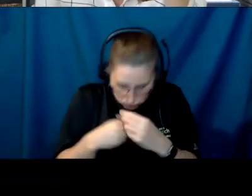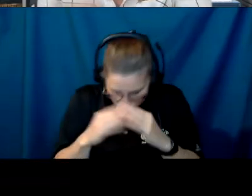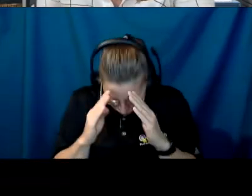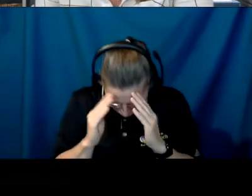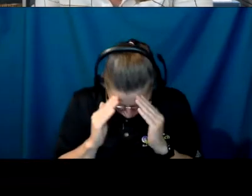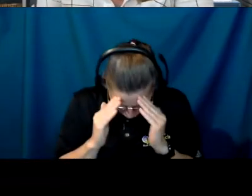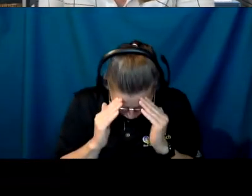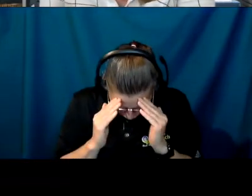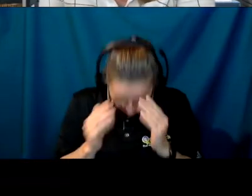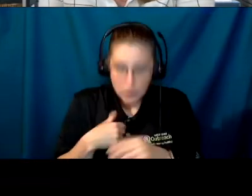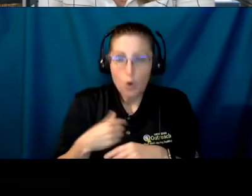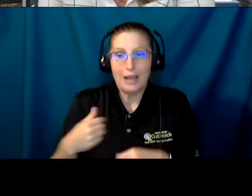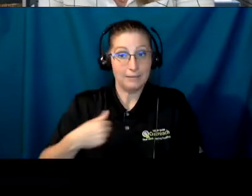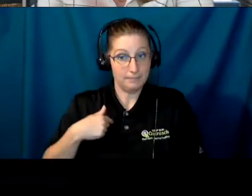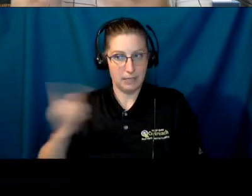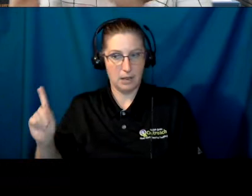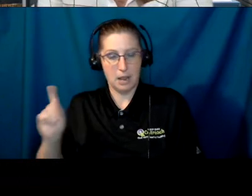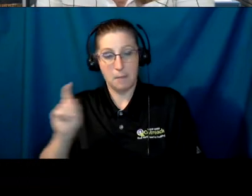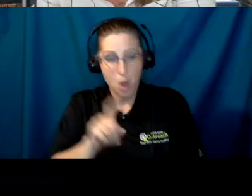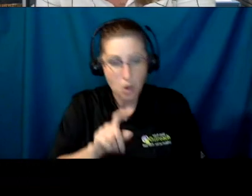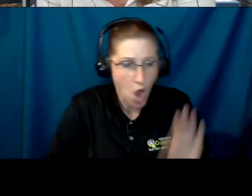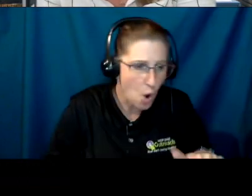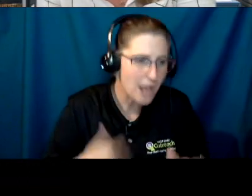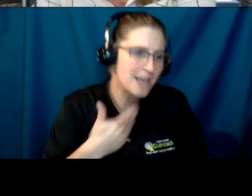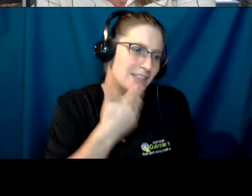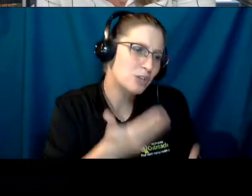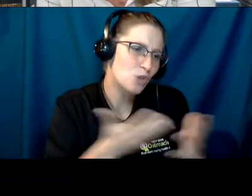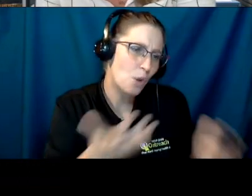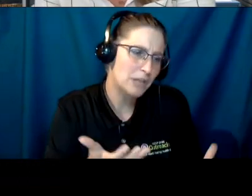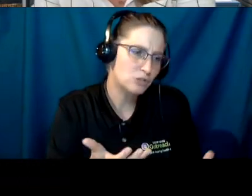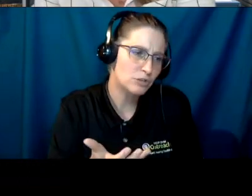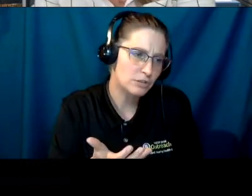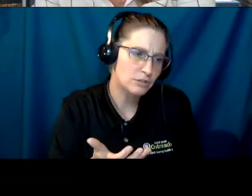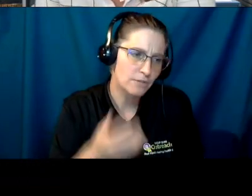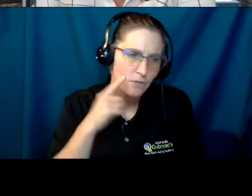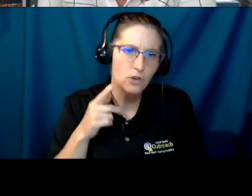And so that was a time I'd come over and say, like, hey, thank you guys so much for, like,